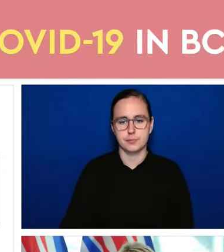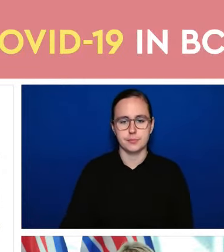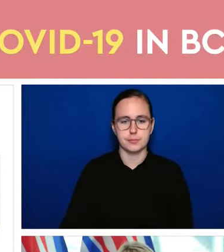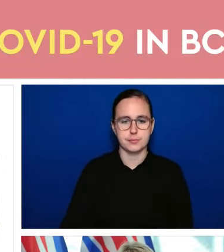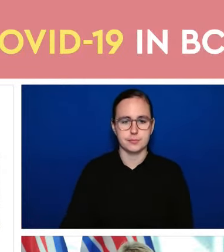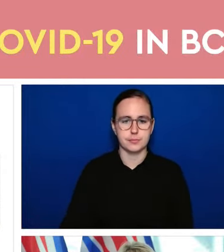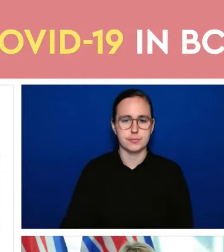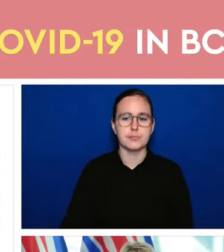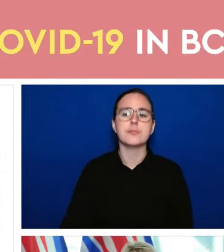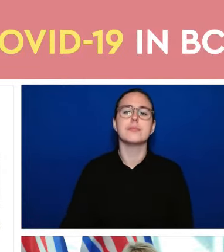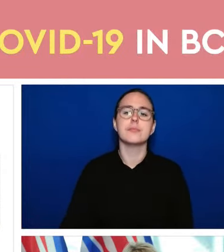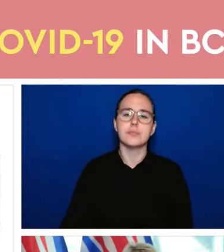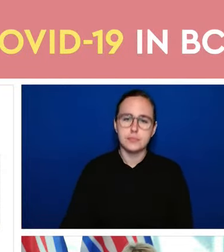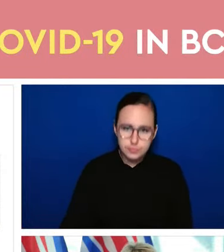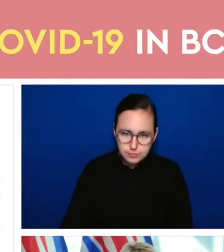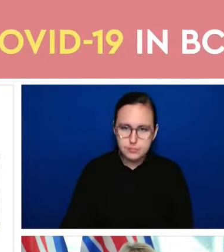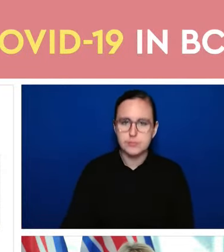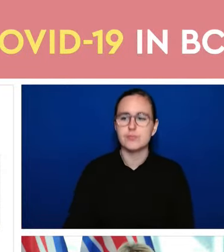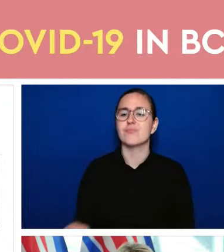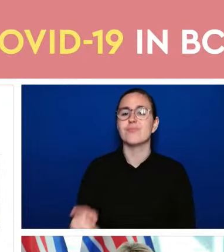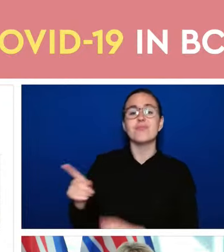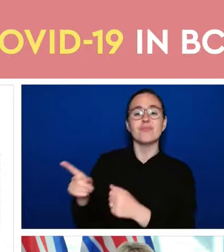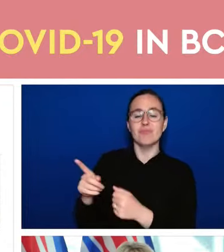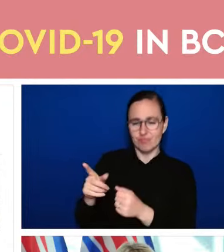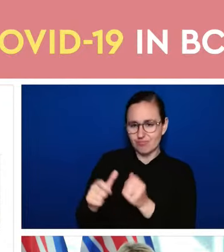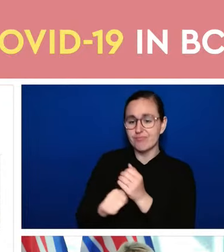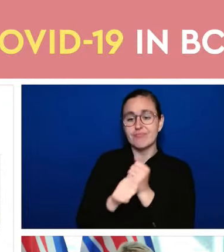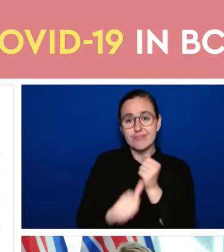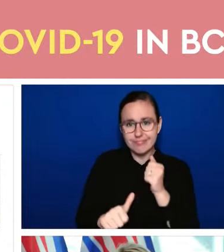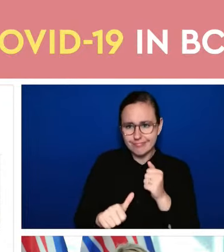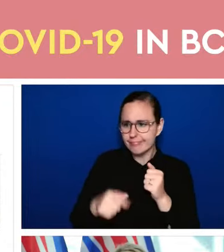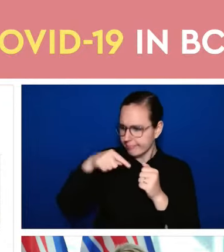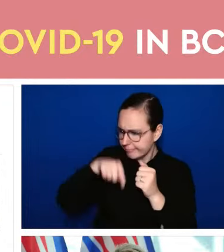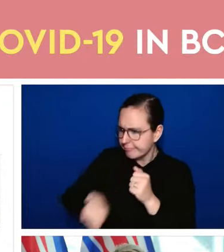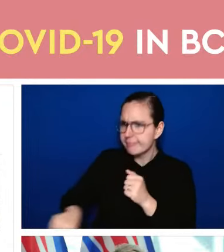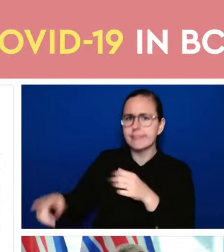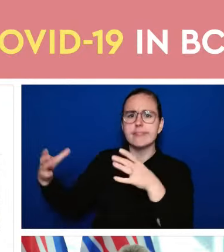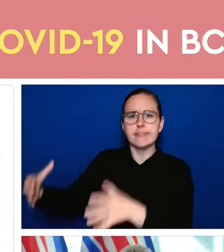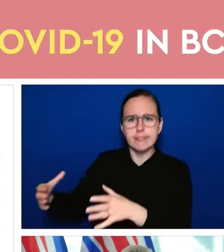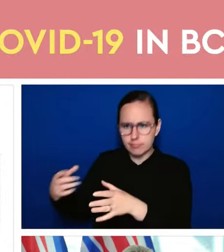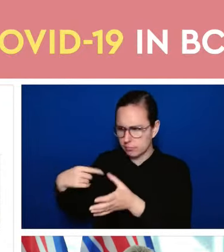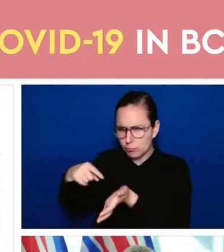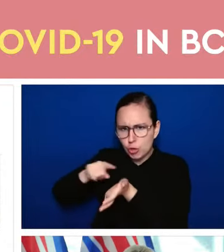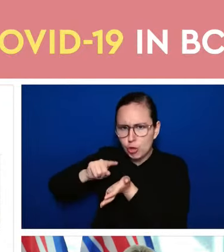over time and they tend to happen ahead of what we're seeing in terms of